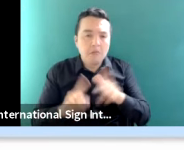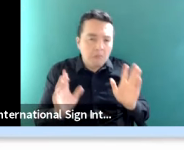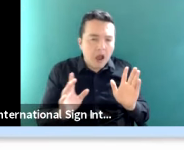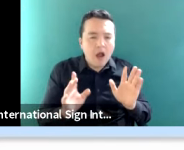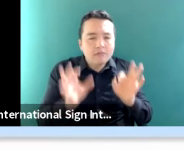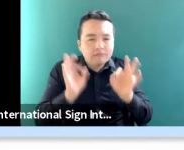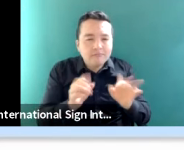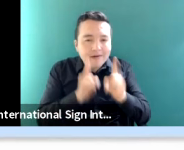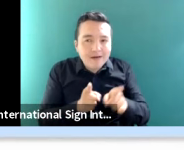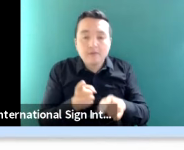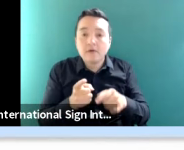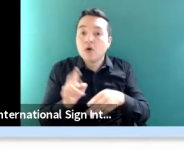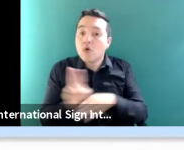To make sure their platforms are following the international standards.